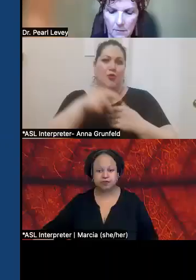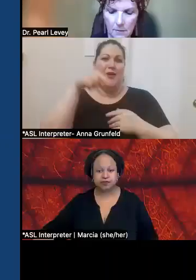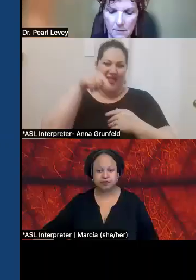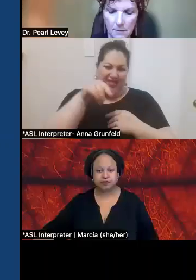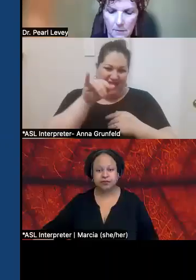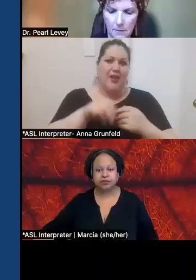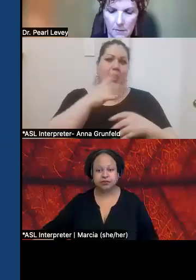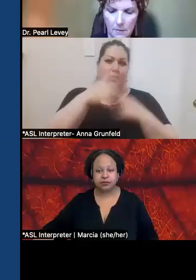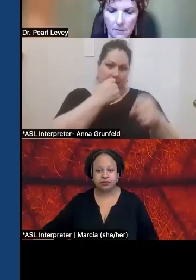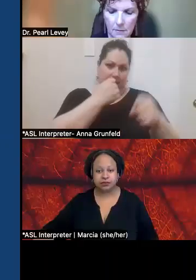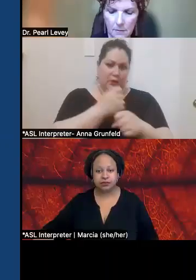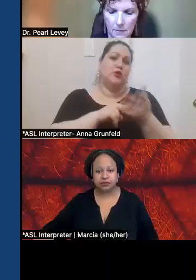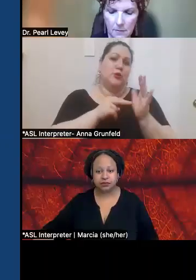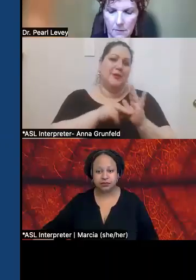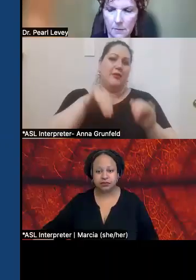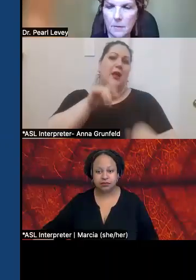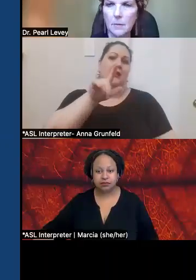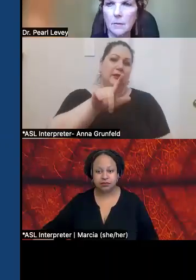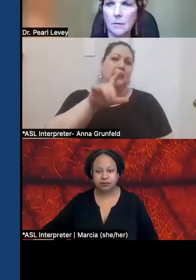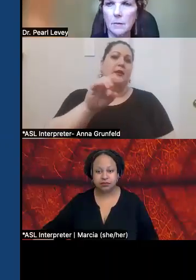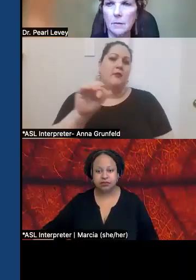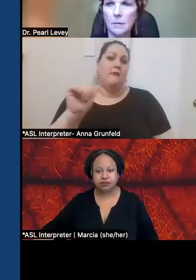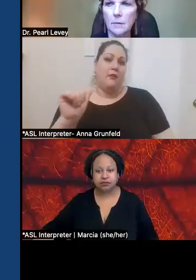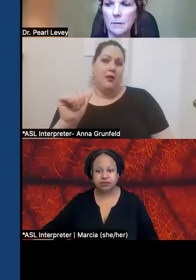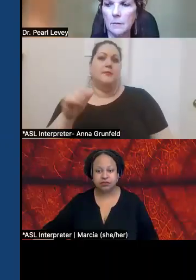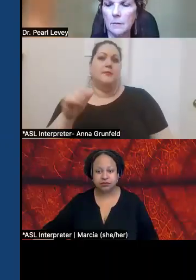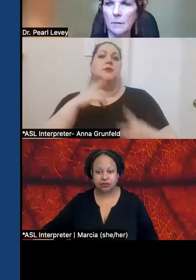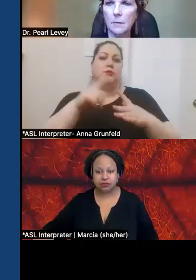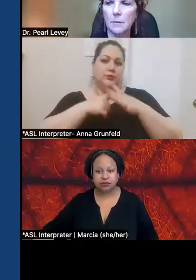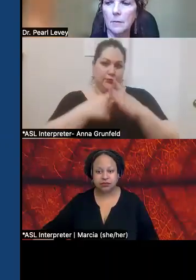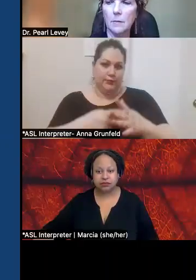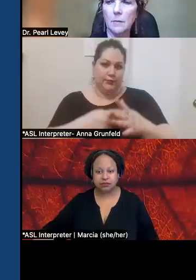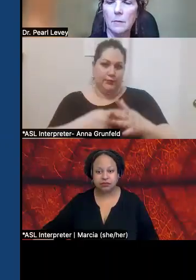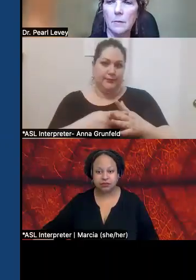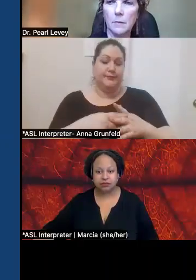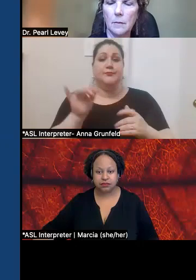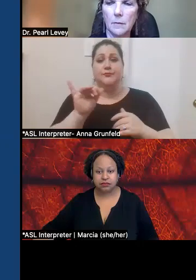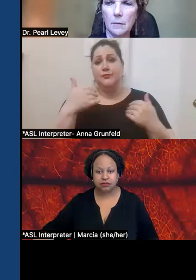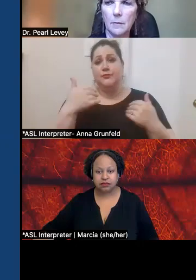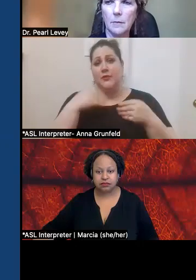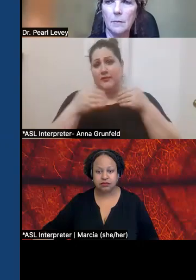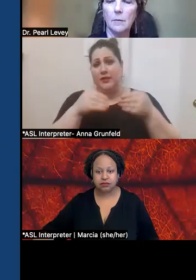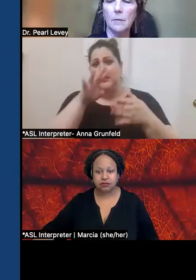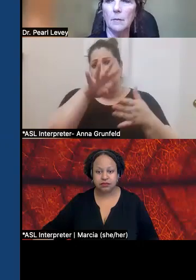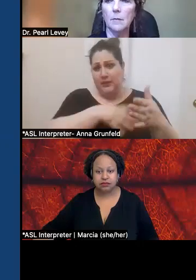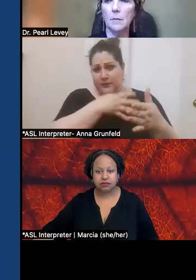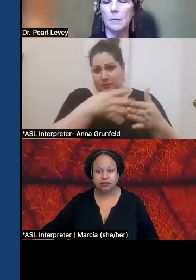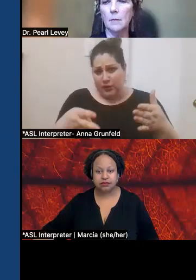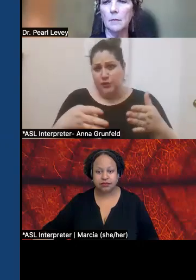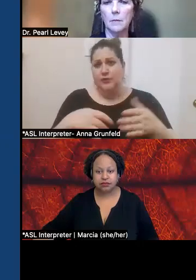We also have flexibility in scheduling. So for example, in our clinical clerkship year, not infrequently,